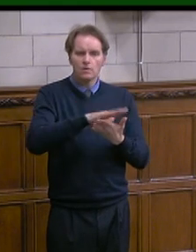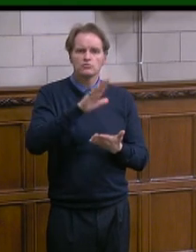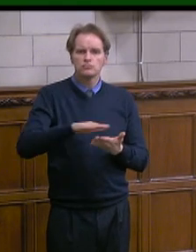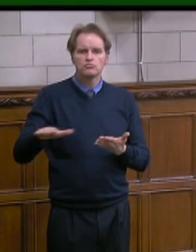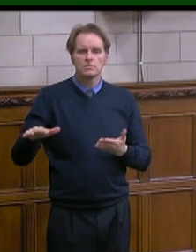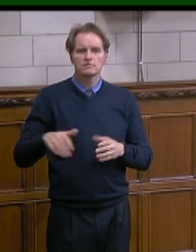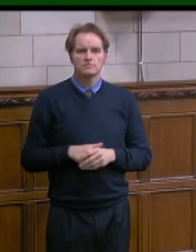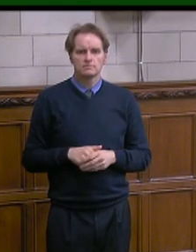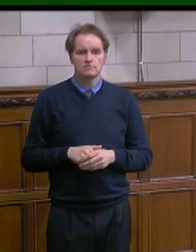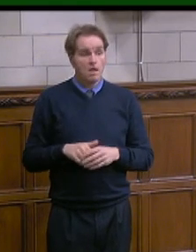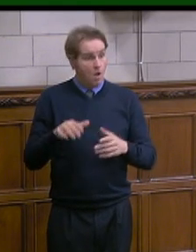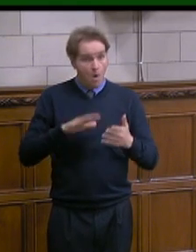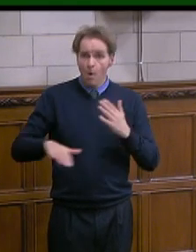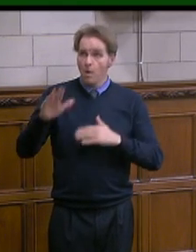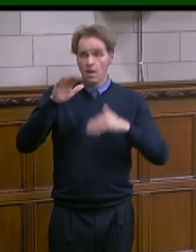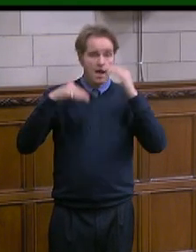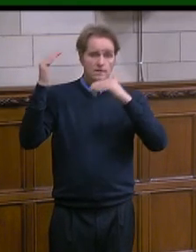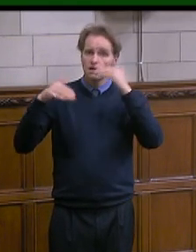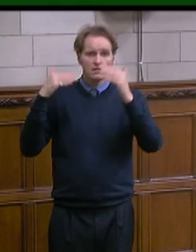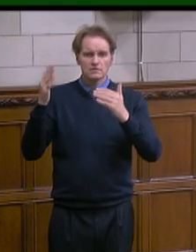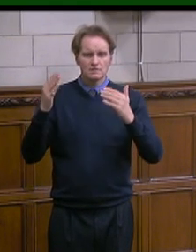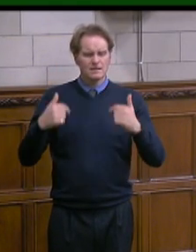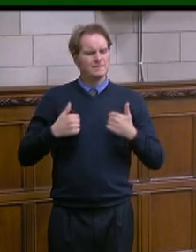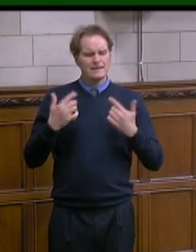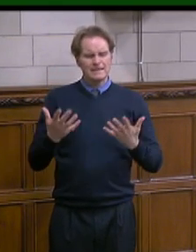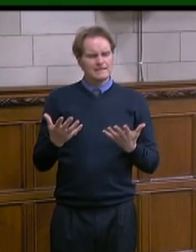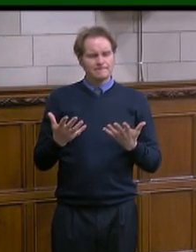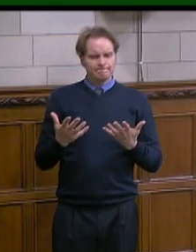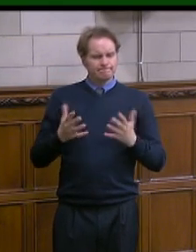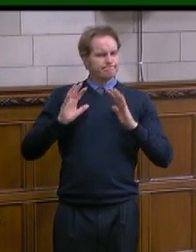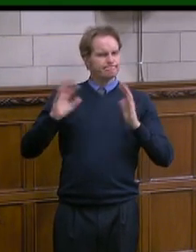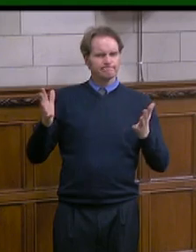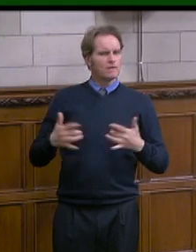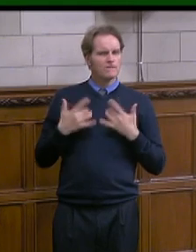and all people in our society. I just do not feel that the Government are taking responsibility for this issue.